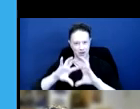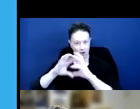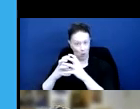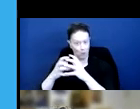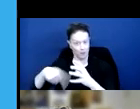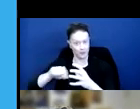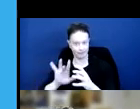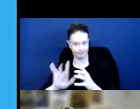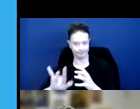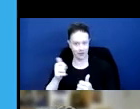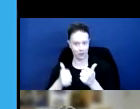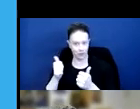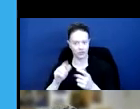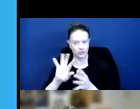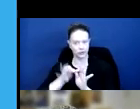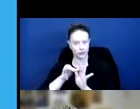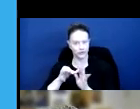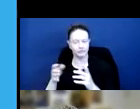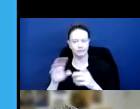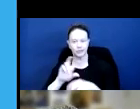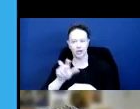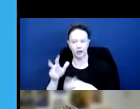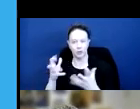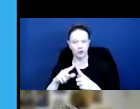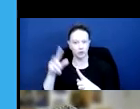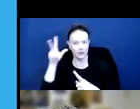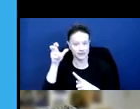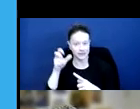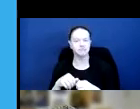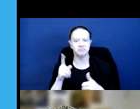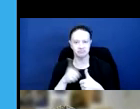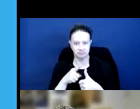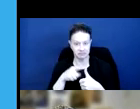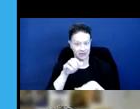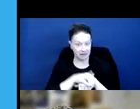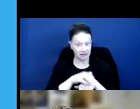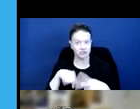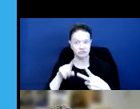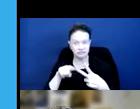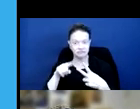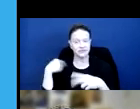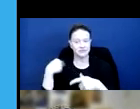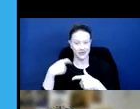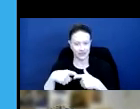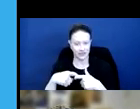Again we have two options English and Spanish. You can select that by clicking the little globe with lines at the bottom of the screen.